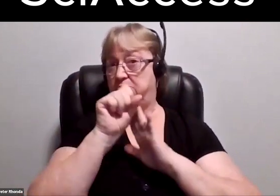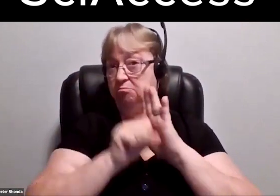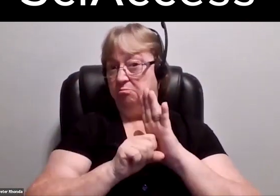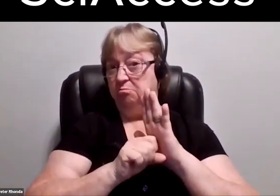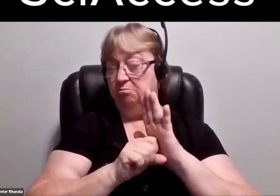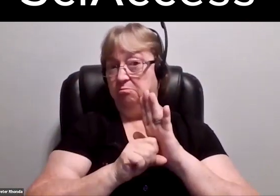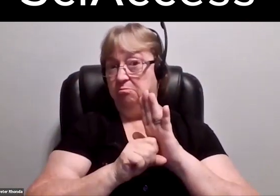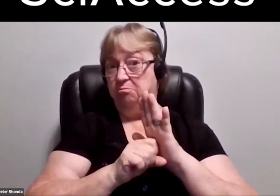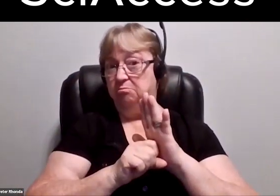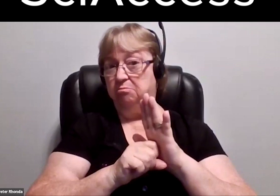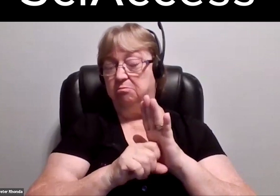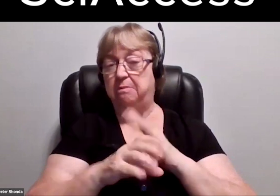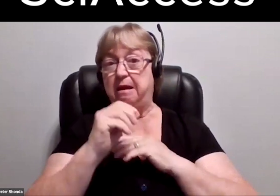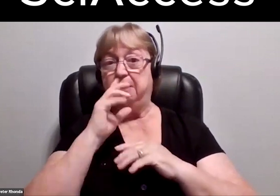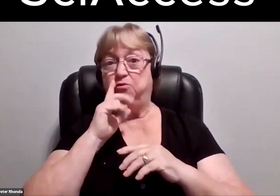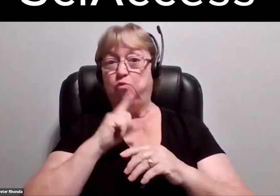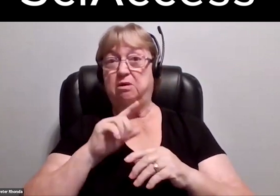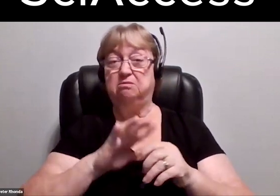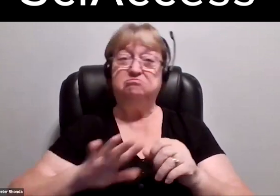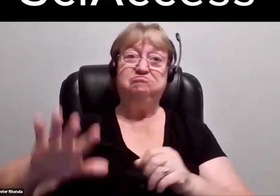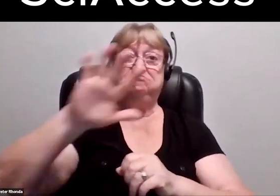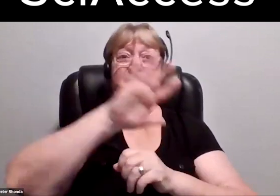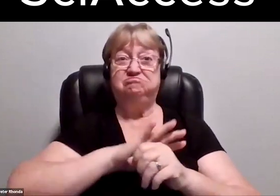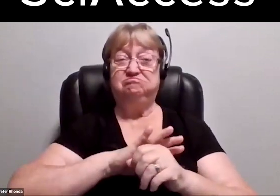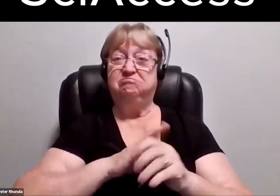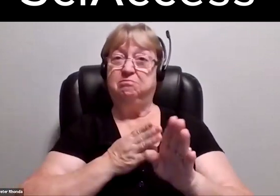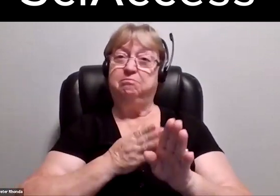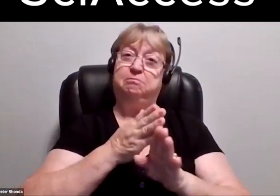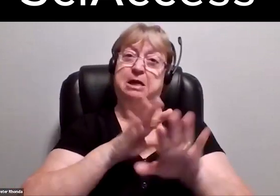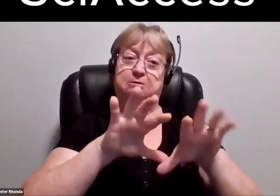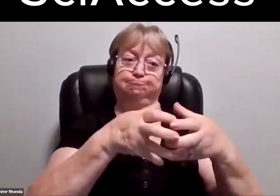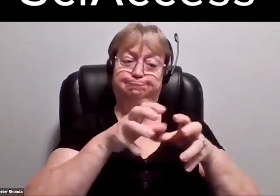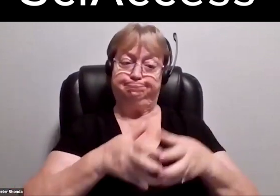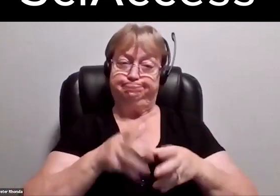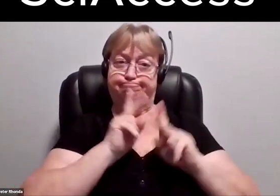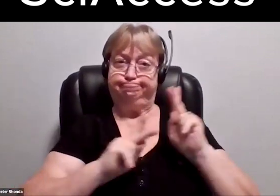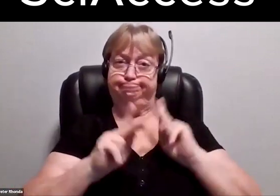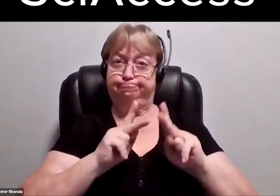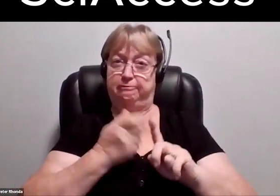essentially all of the main demographics of the home state. We wanted this as a part of our program